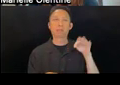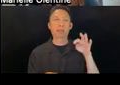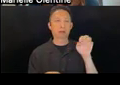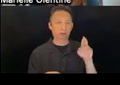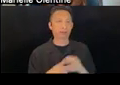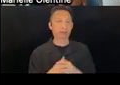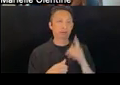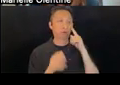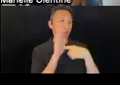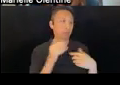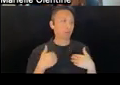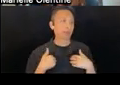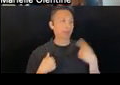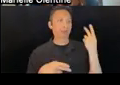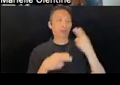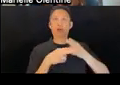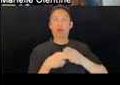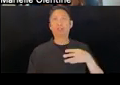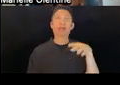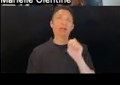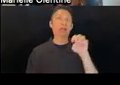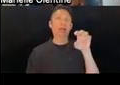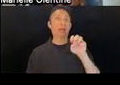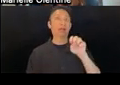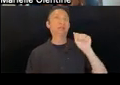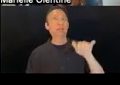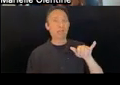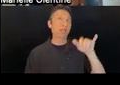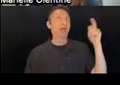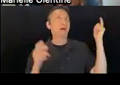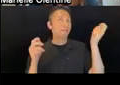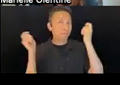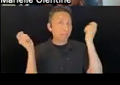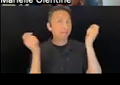Promises." In many ways, that was a broadcast-funded documentary, so it also had a very different path.